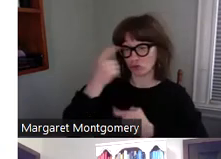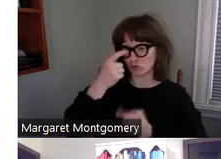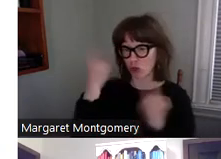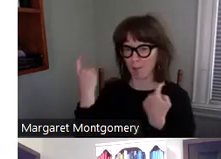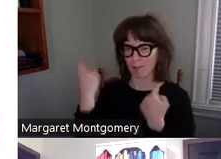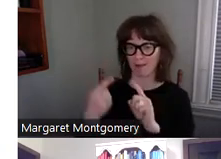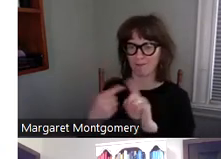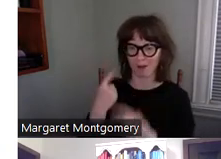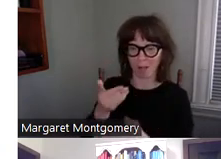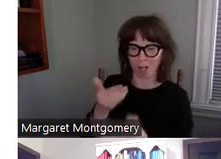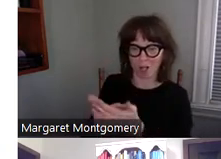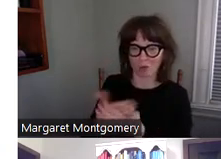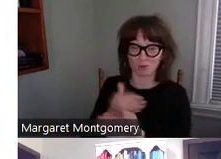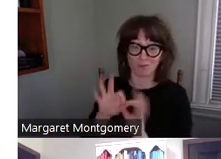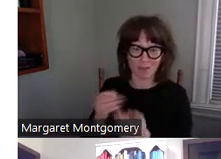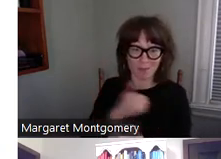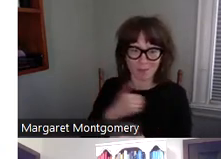that I want is impacted ticketly by engaging with this topic, and I encourage you all to